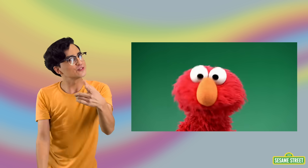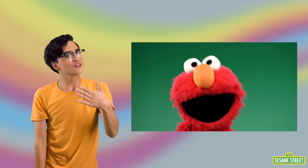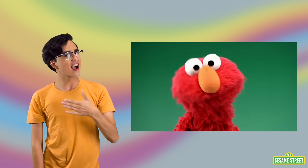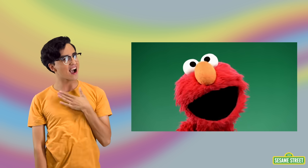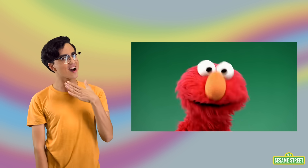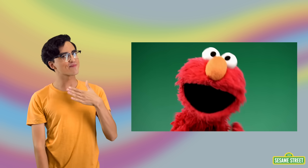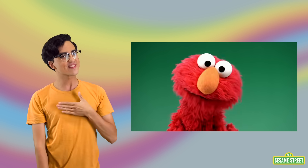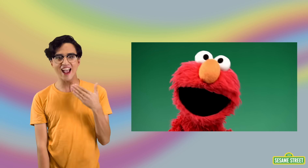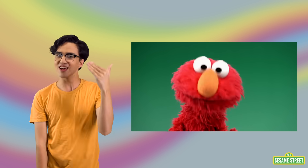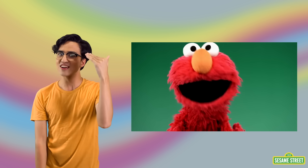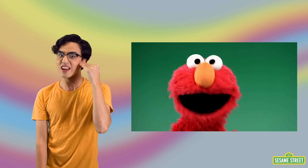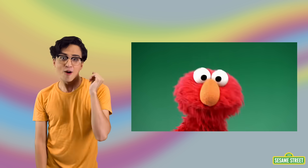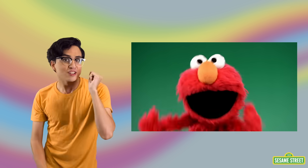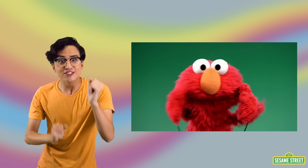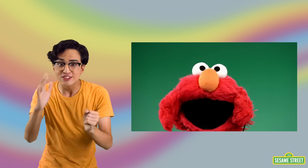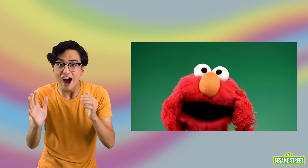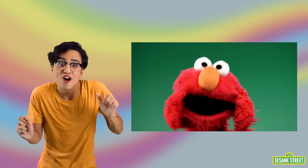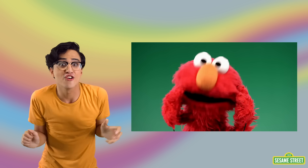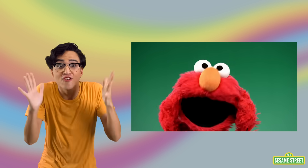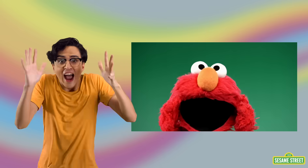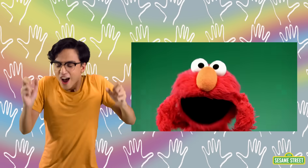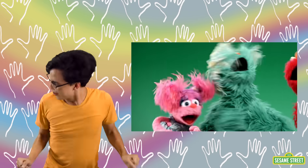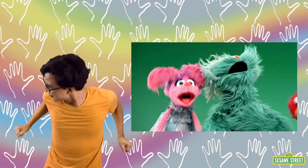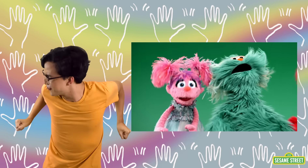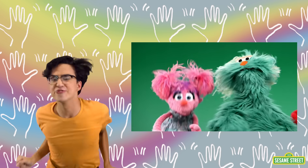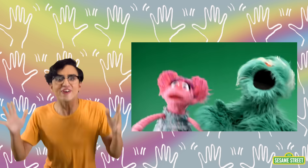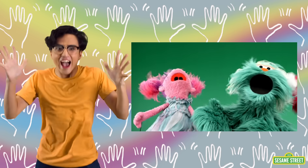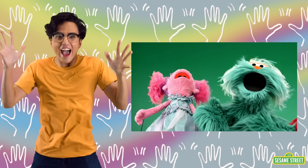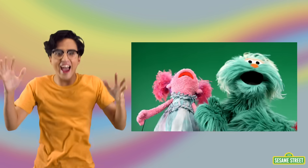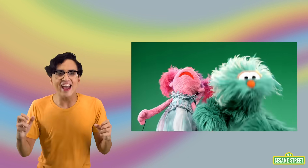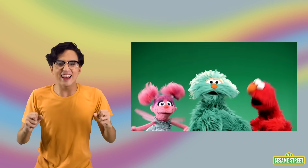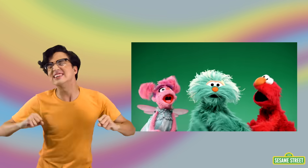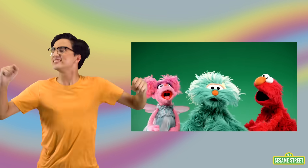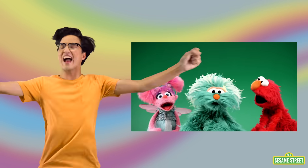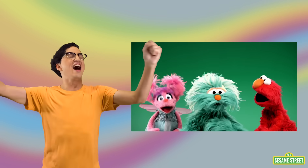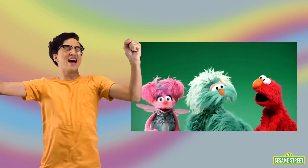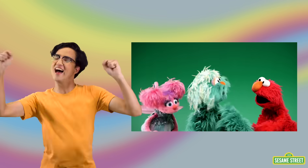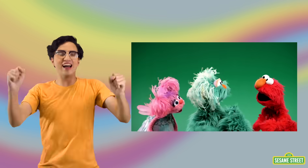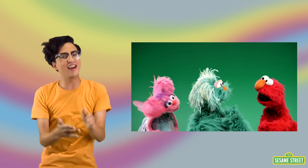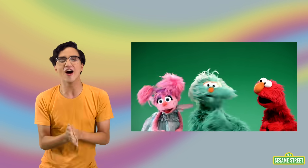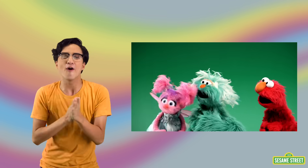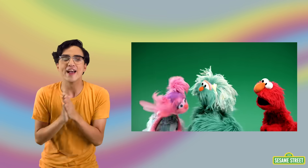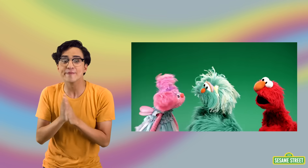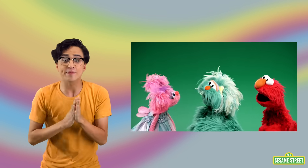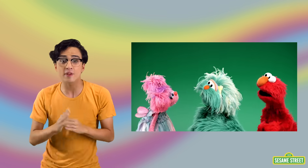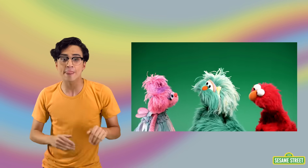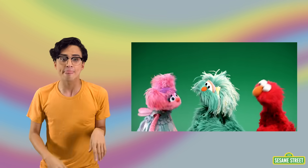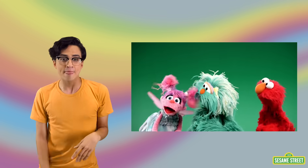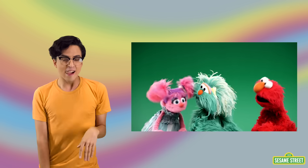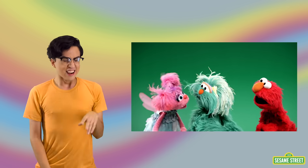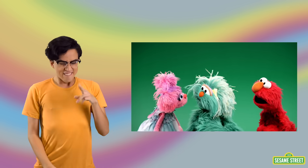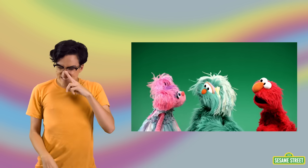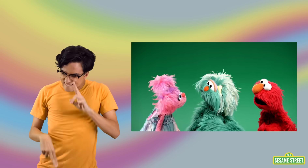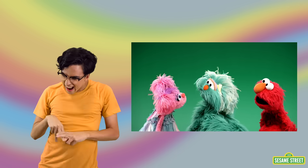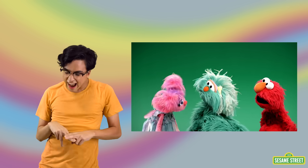If you're happy and you know it, shout hurray Hurray This is so much fun! It sure is!